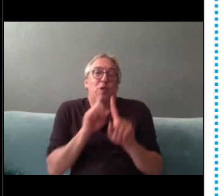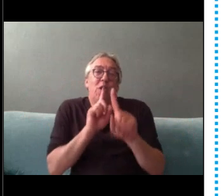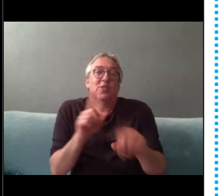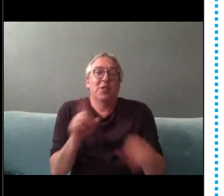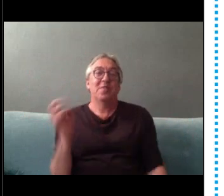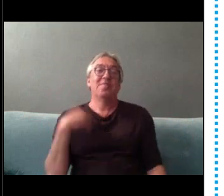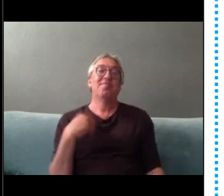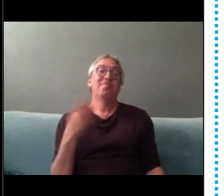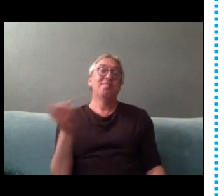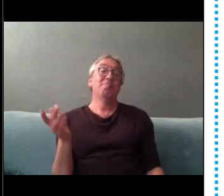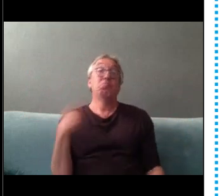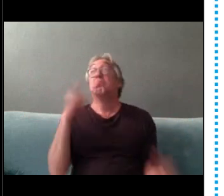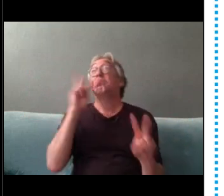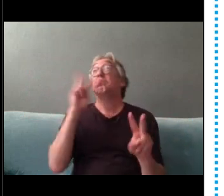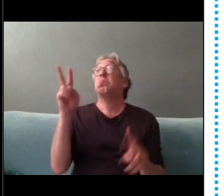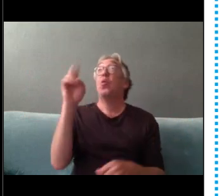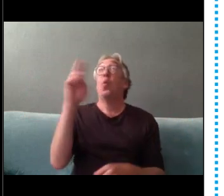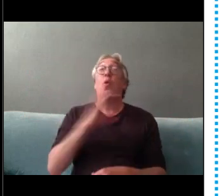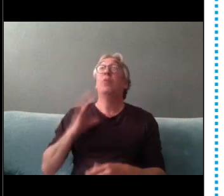ANDRÉ: Thank you very much, Marie and Mher.